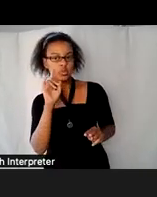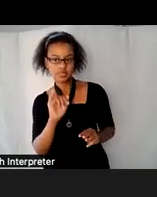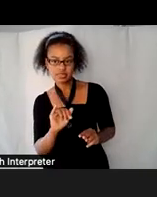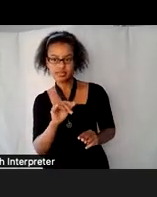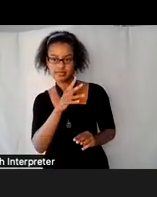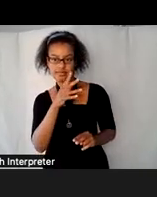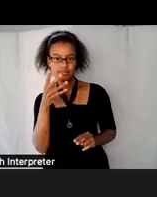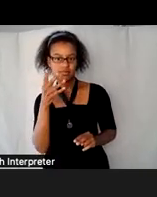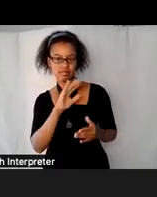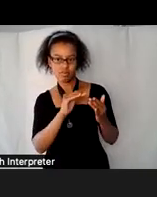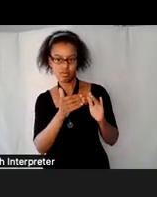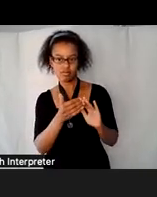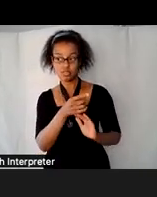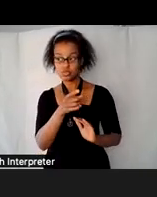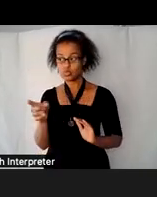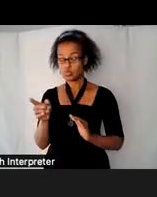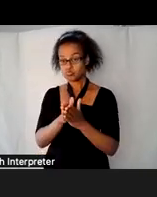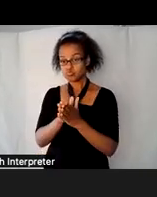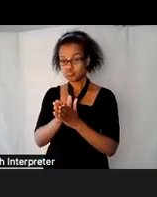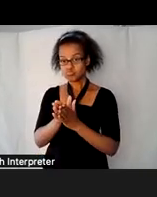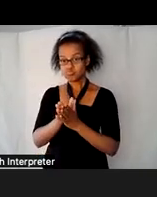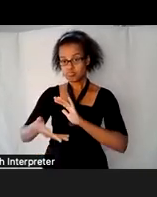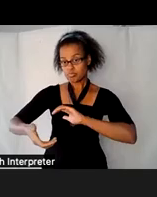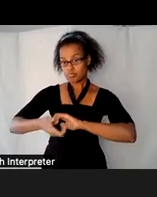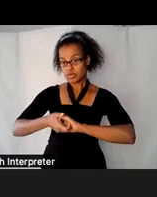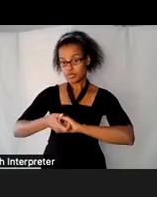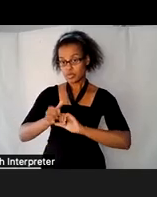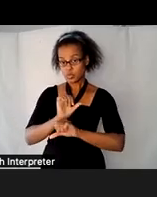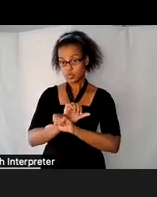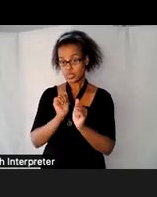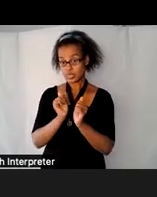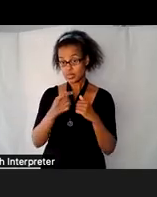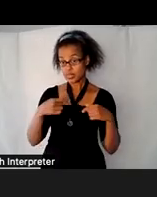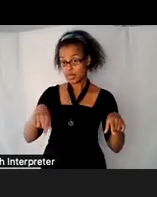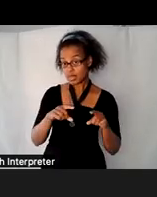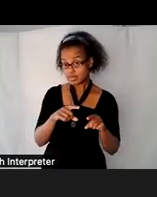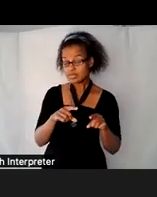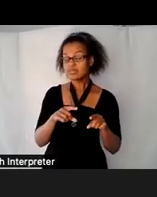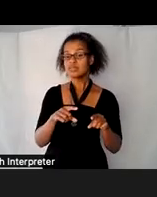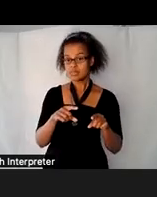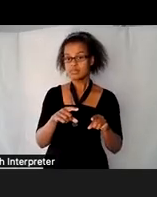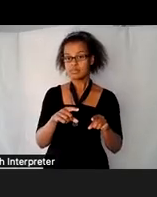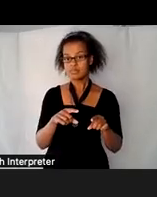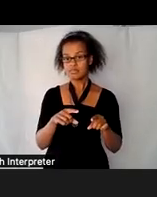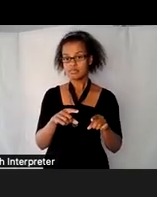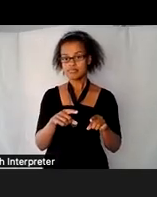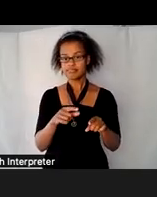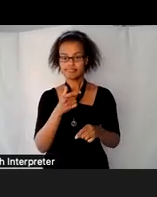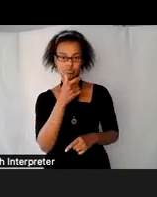partnering with us see how your vision can also fit in line with what's at what's going